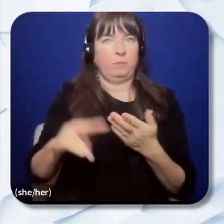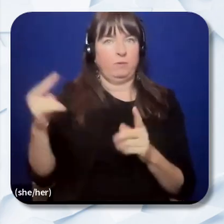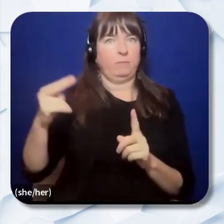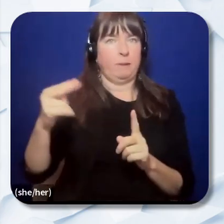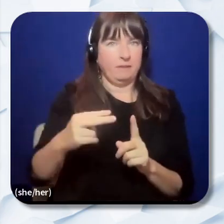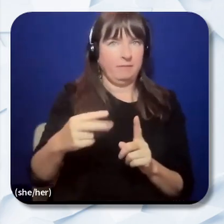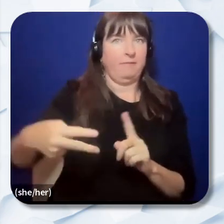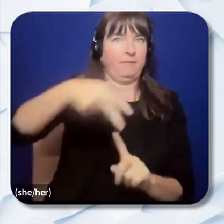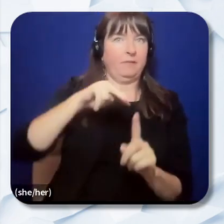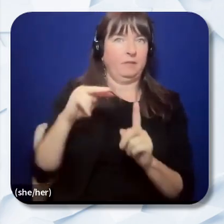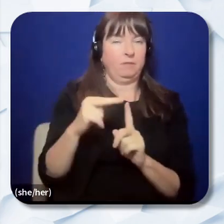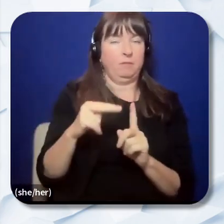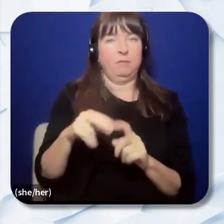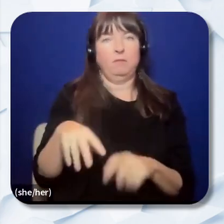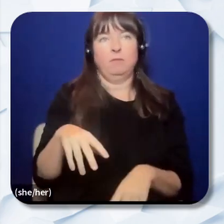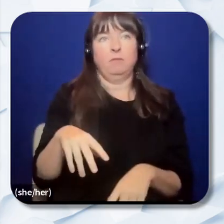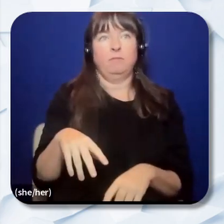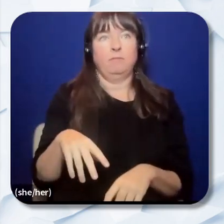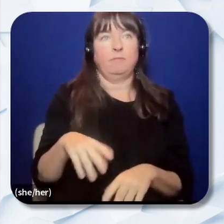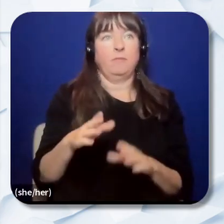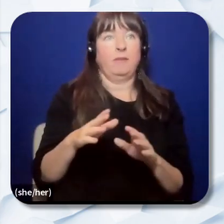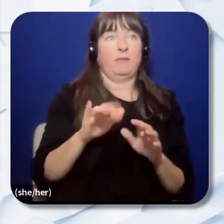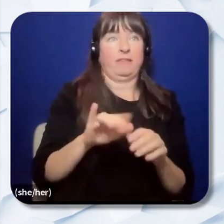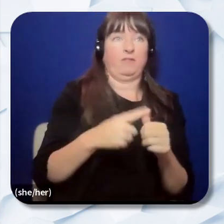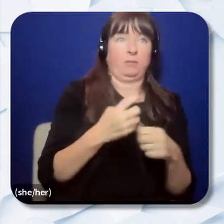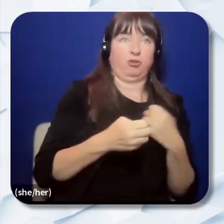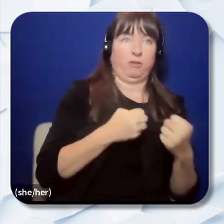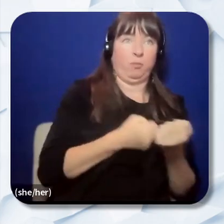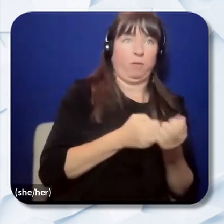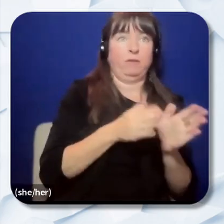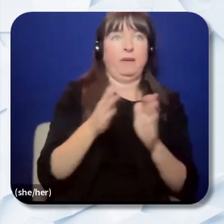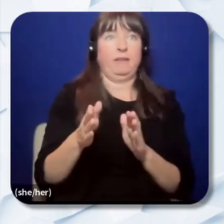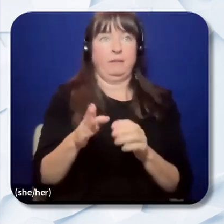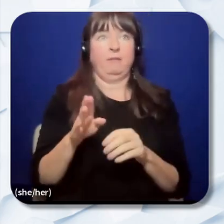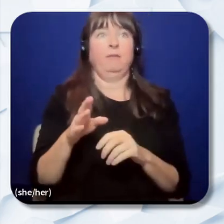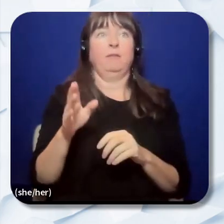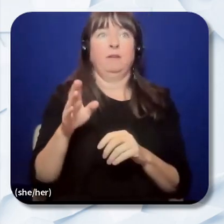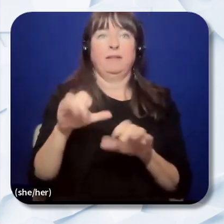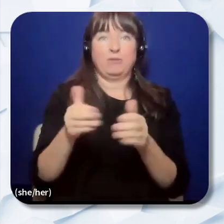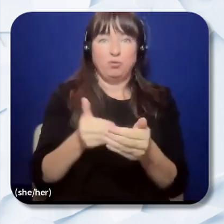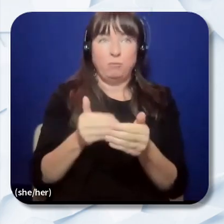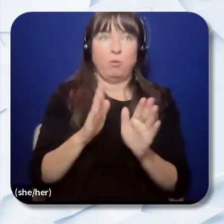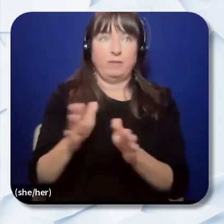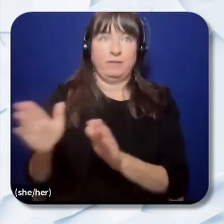dimensions that support the classroom organization domain include behavior management productivity